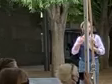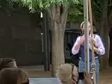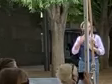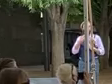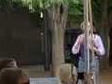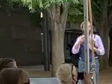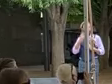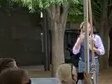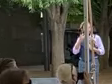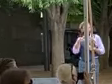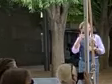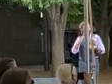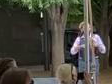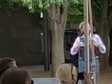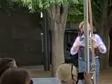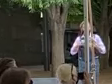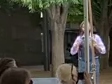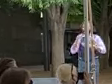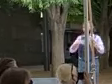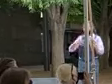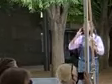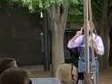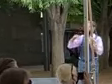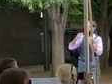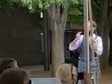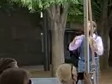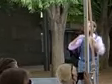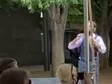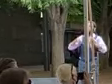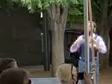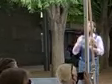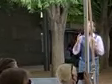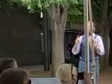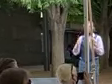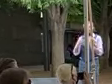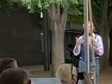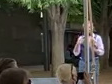but instead see what we can make happen whatever we want to make happen.